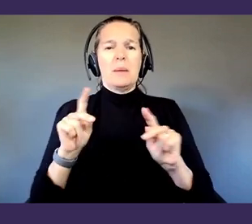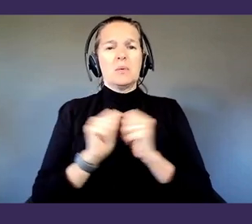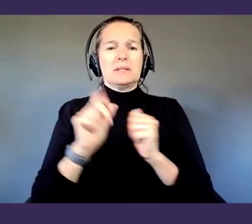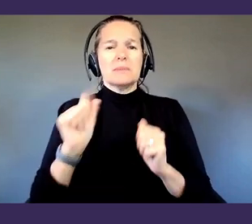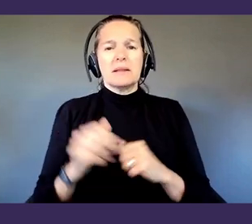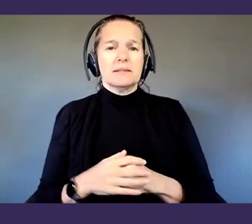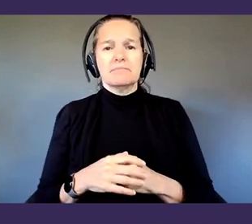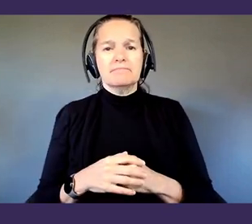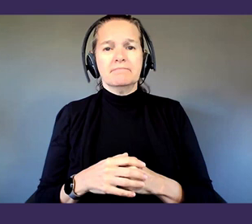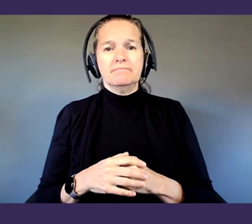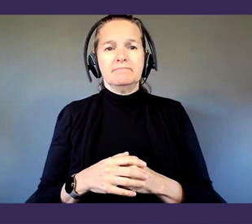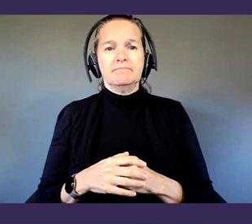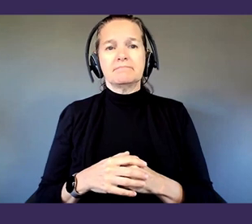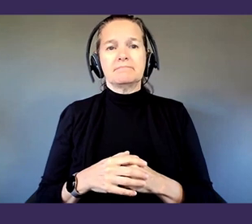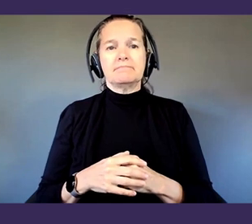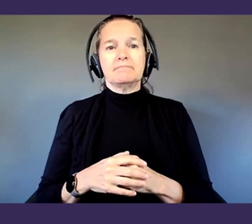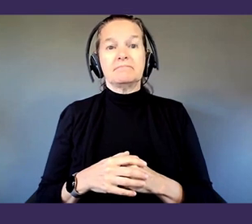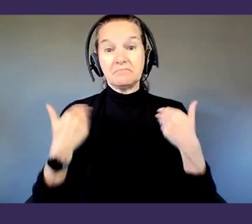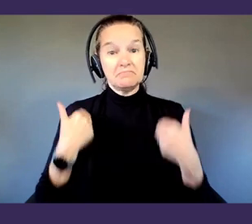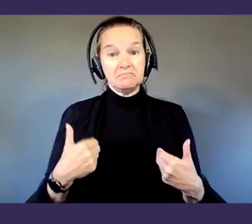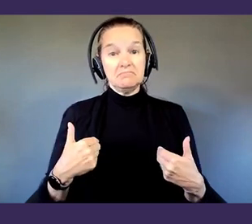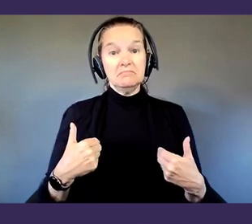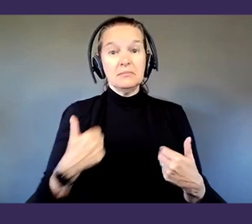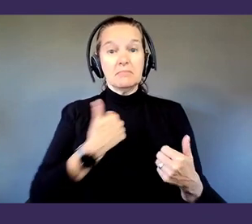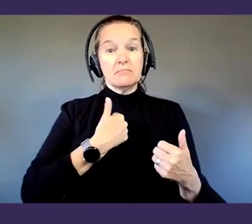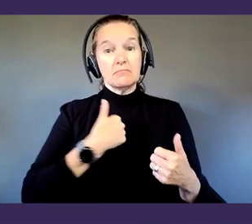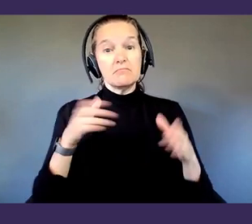And I happen to be an individual with a disability myself.